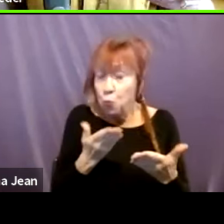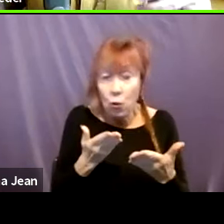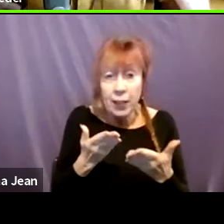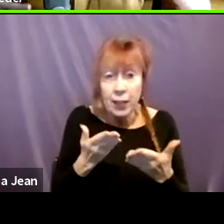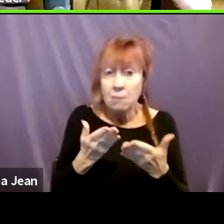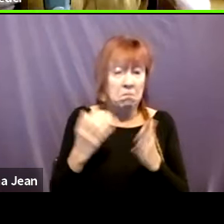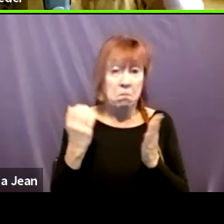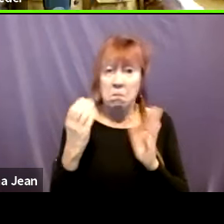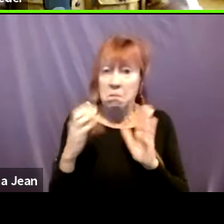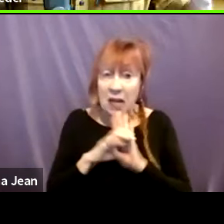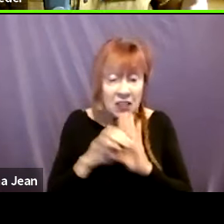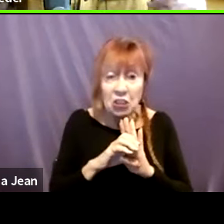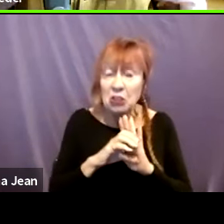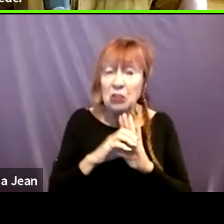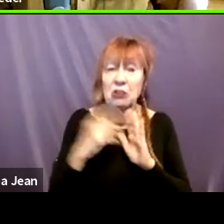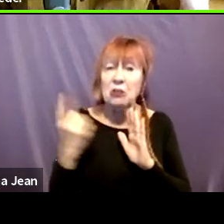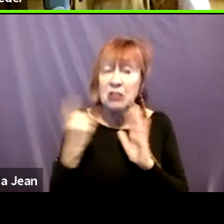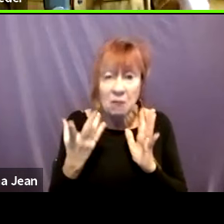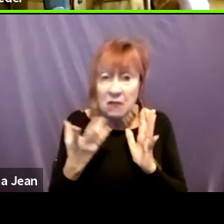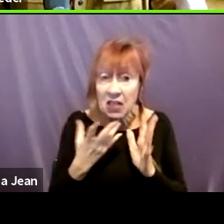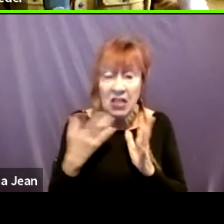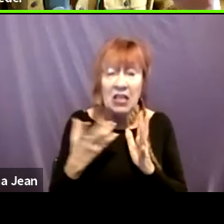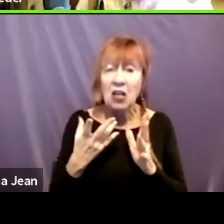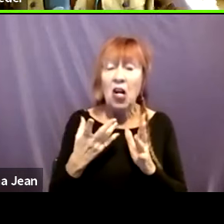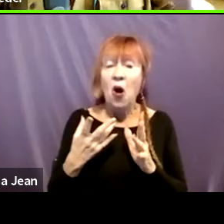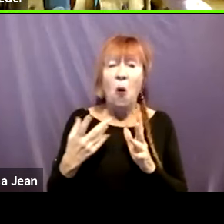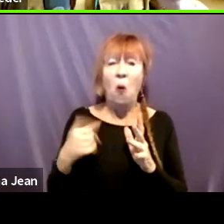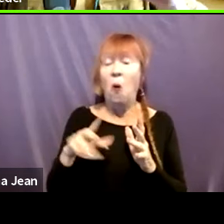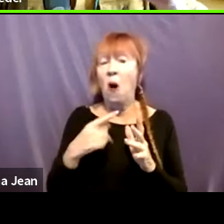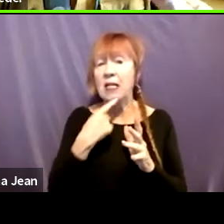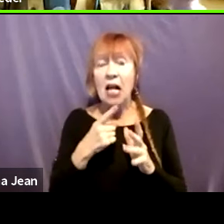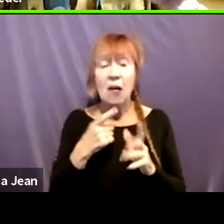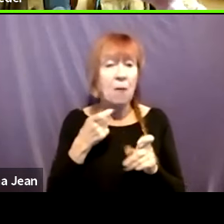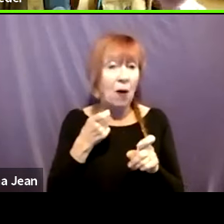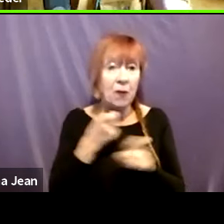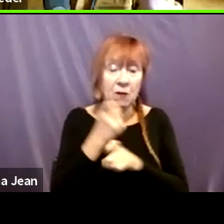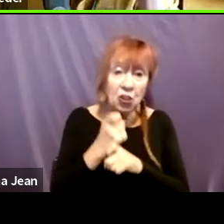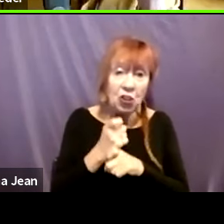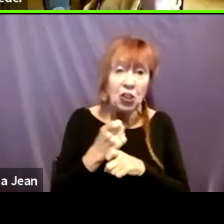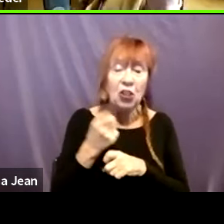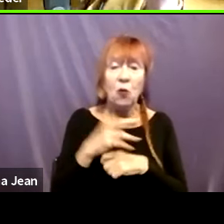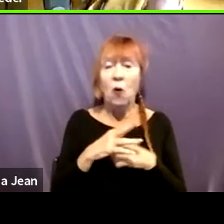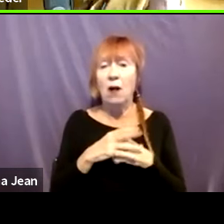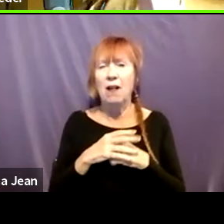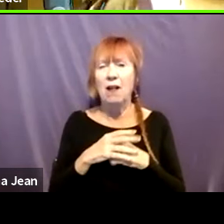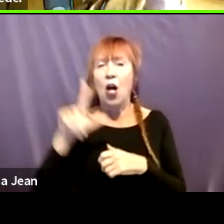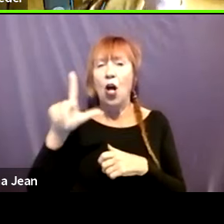"and we'll figure out look books, or things like that, or what things are gonna look like",